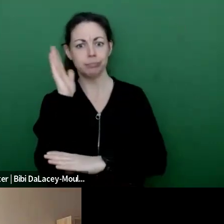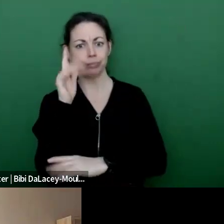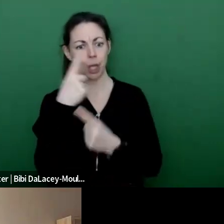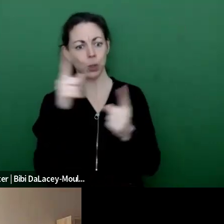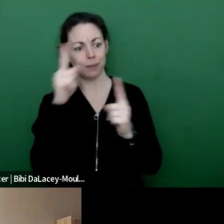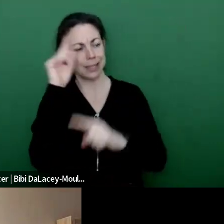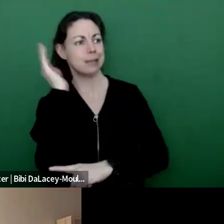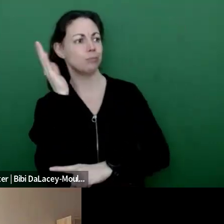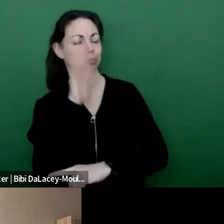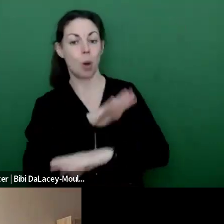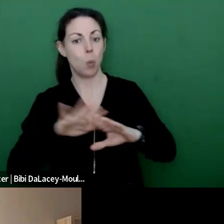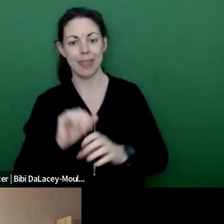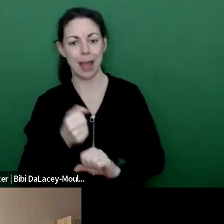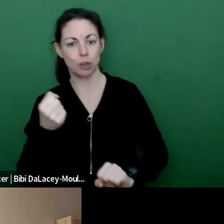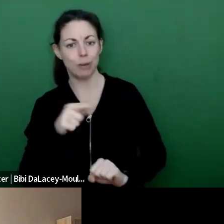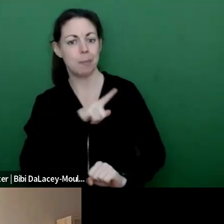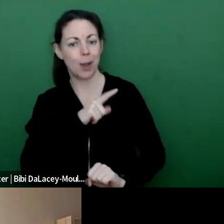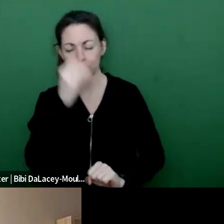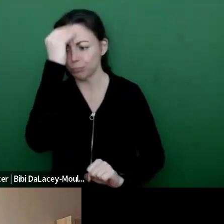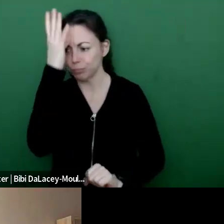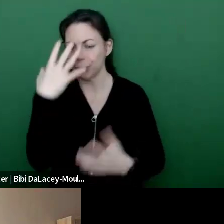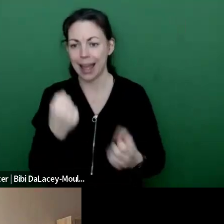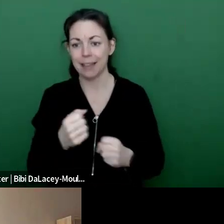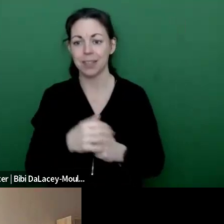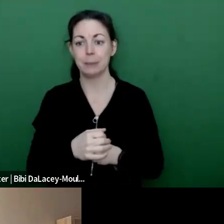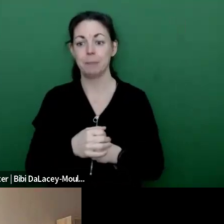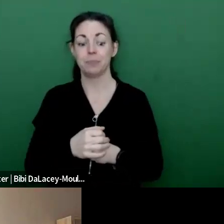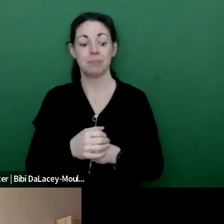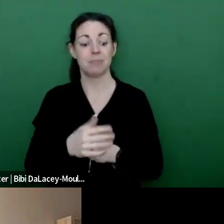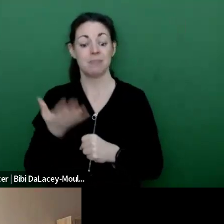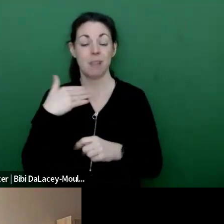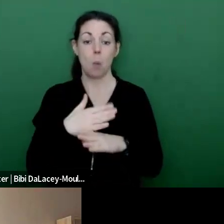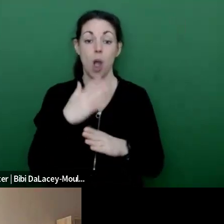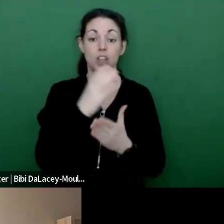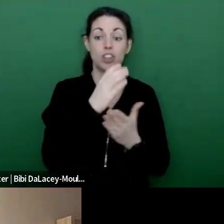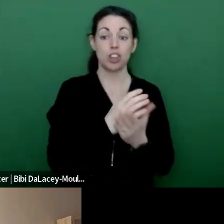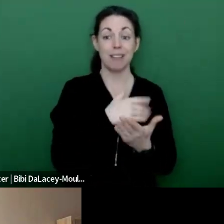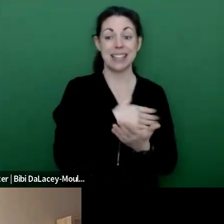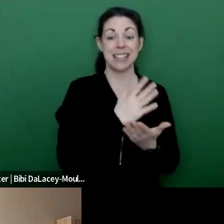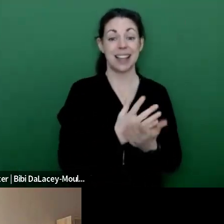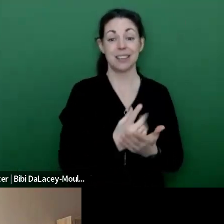when I was in-house in the charity sector, for example, I was very often the only person of color in senior leadership,